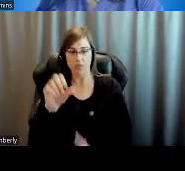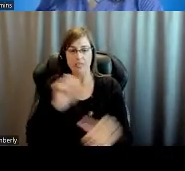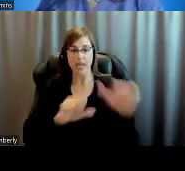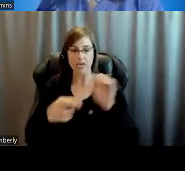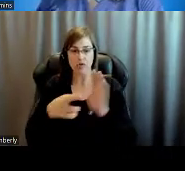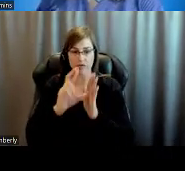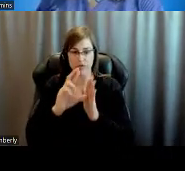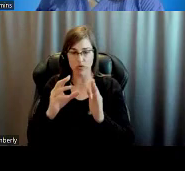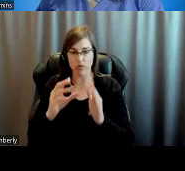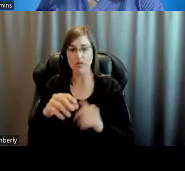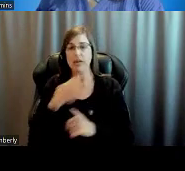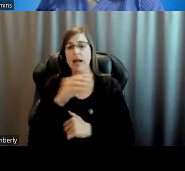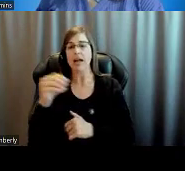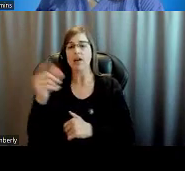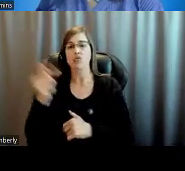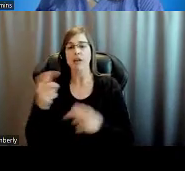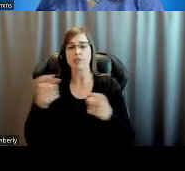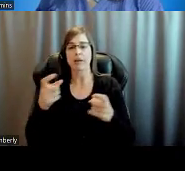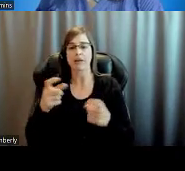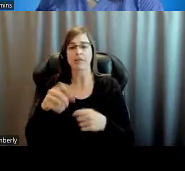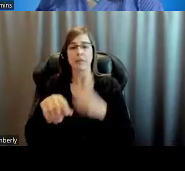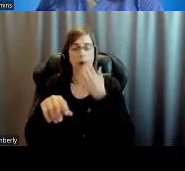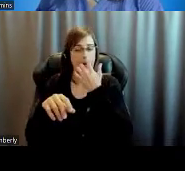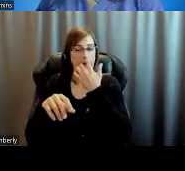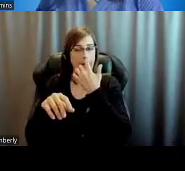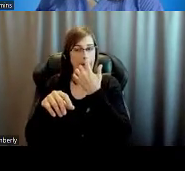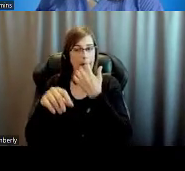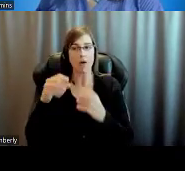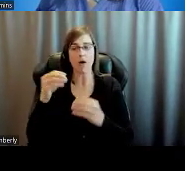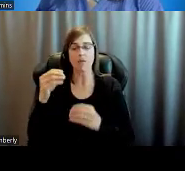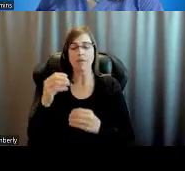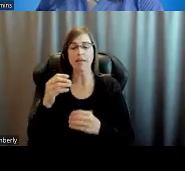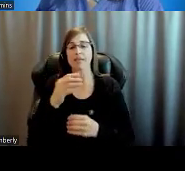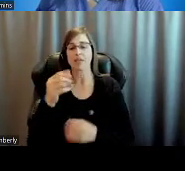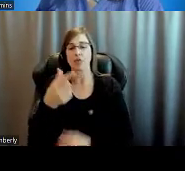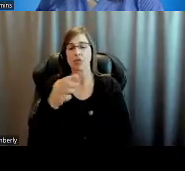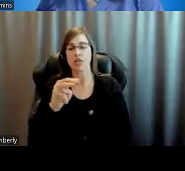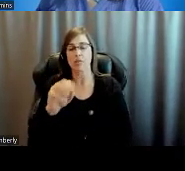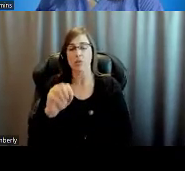and a Grants Management Officer or grants specialist. So, what do each of these people do?